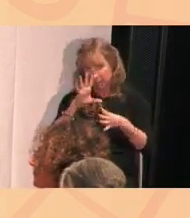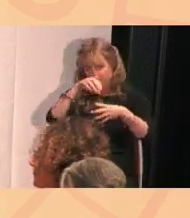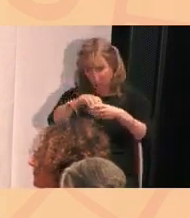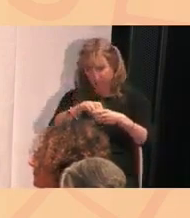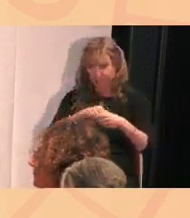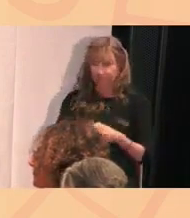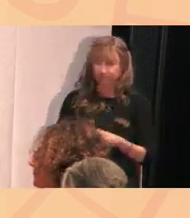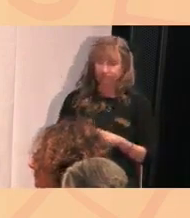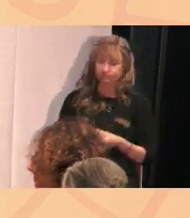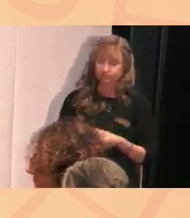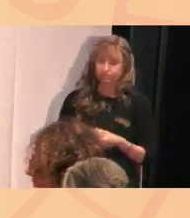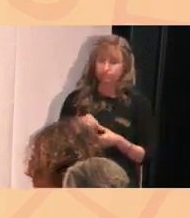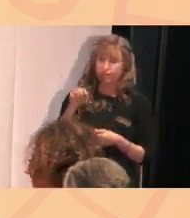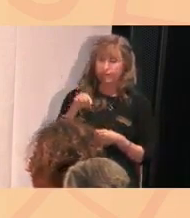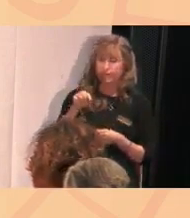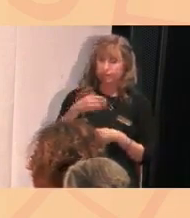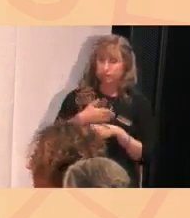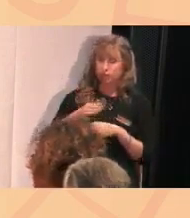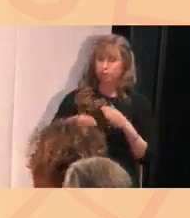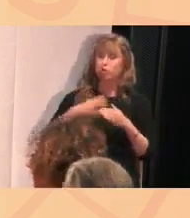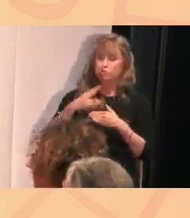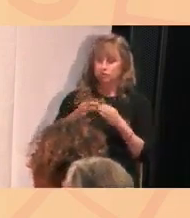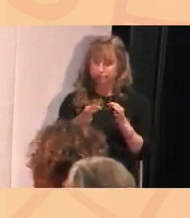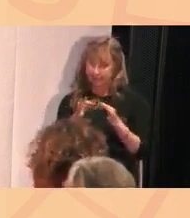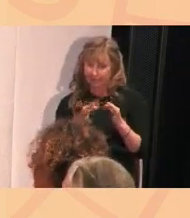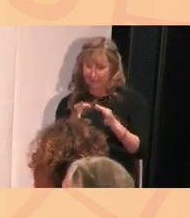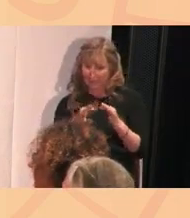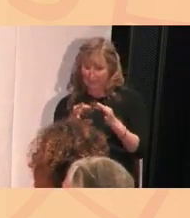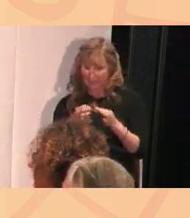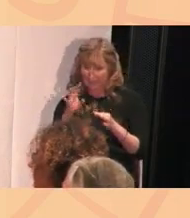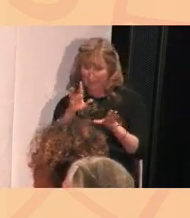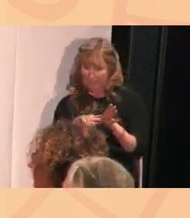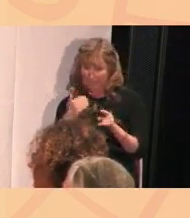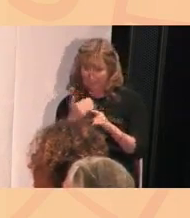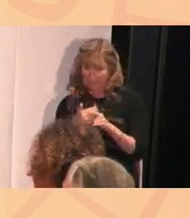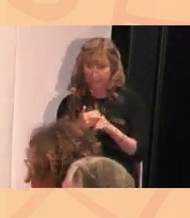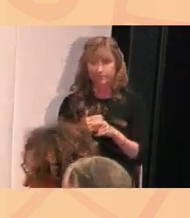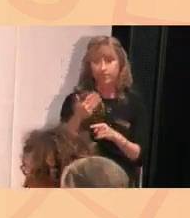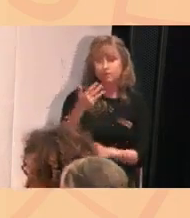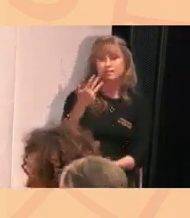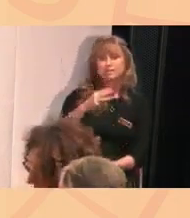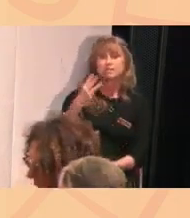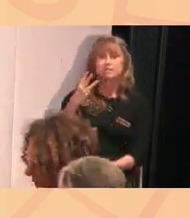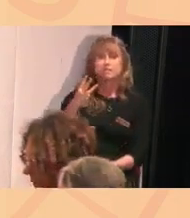Gary Foley, the then director of the Aboriginal Arts Board, Chicka Dixon, and Lin Onus.